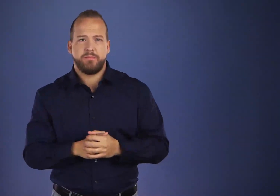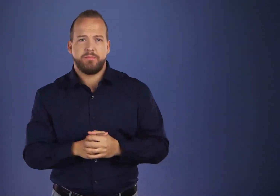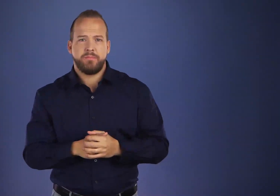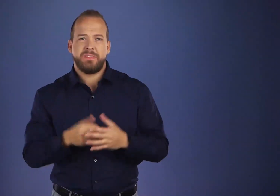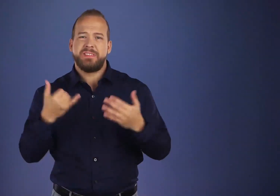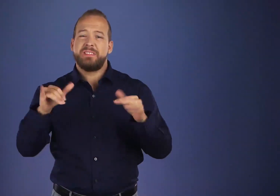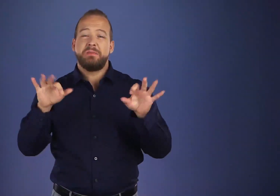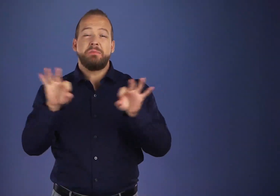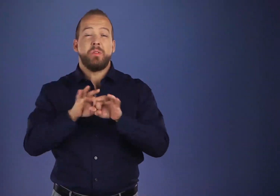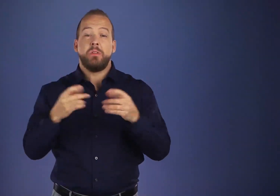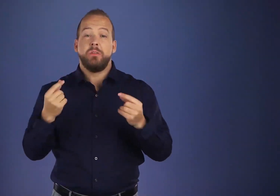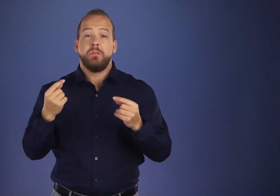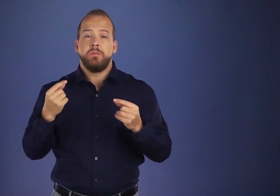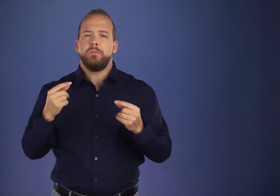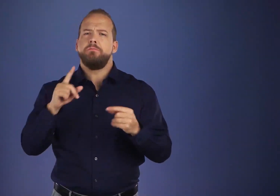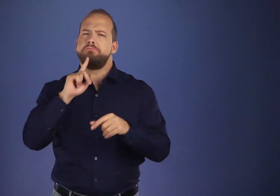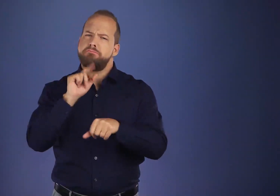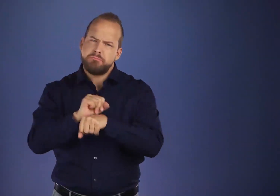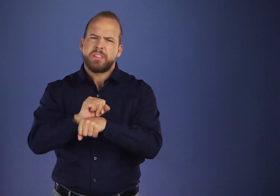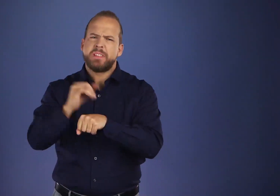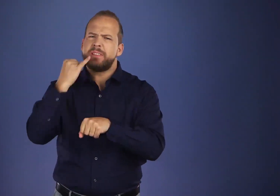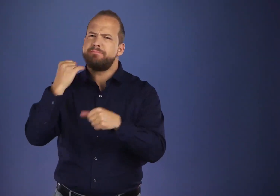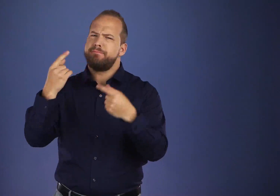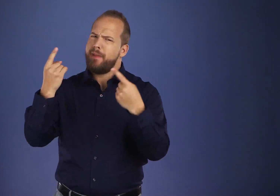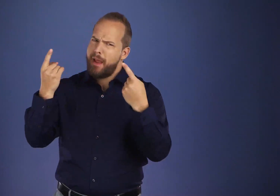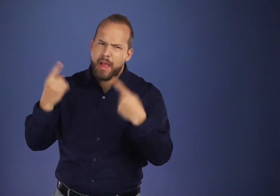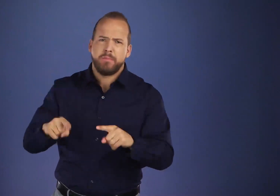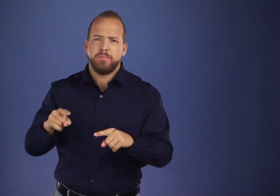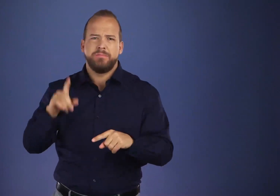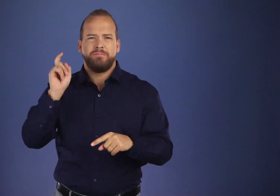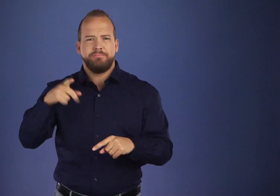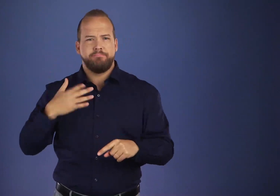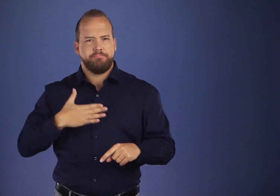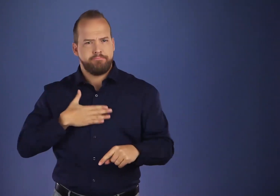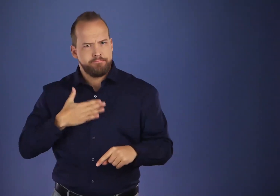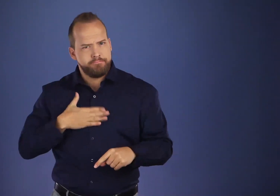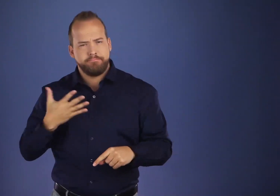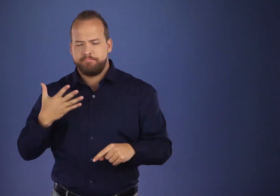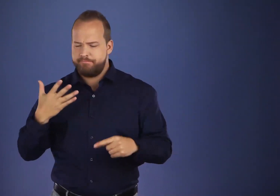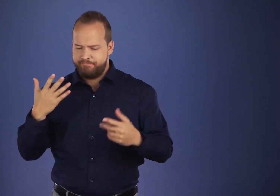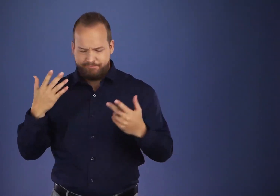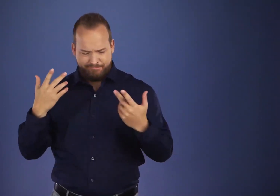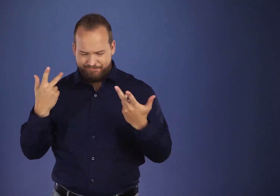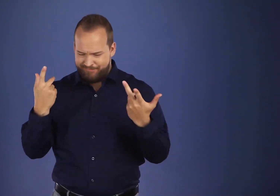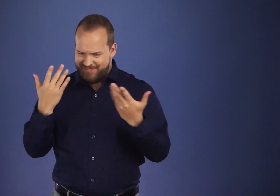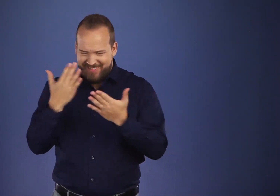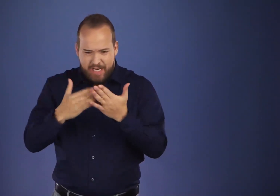to make amends as fast and as far as may be possible in a given set of conditions.